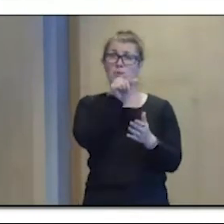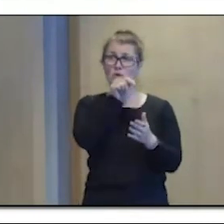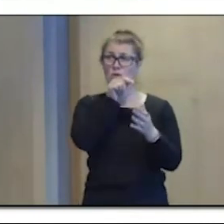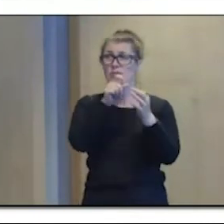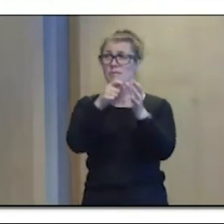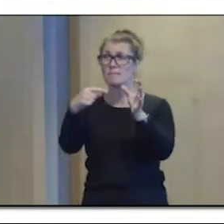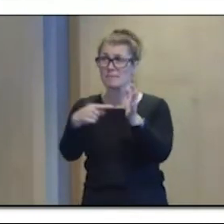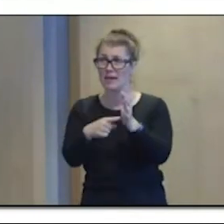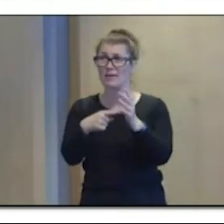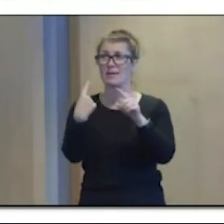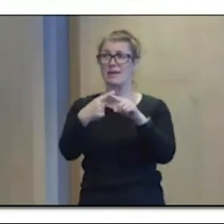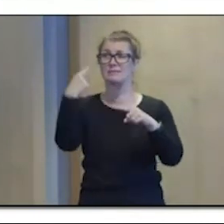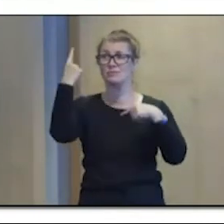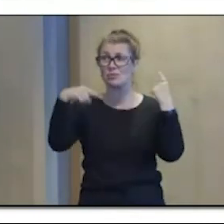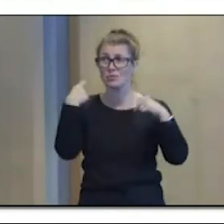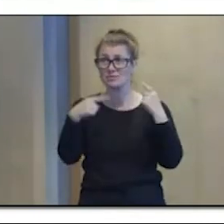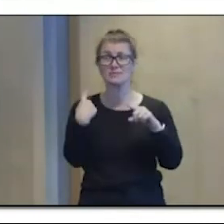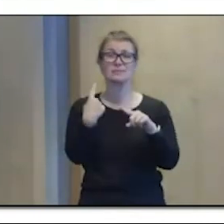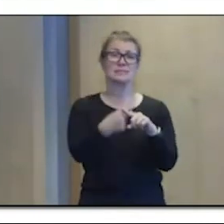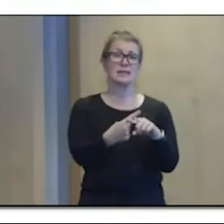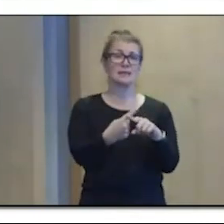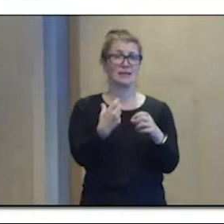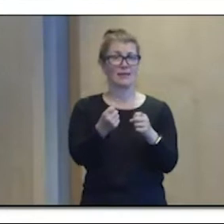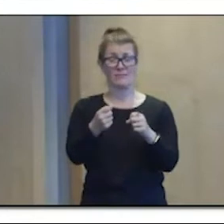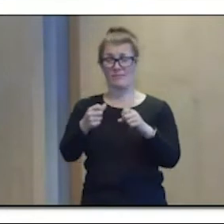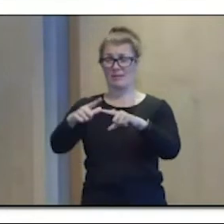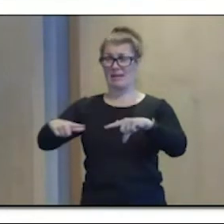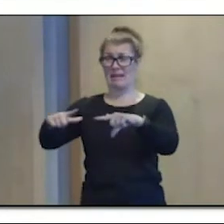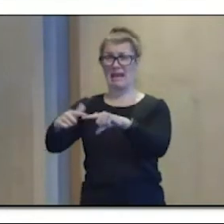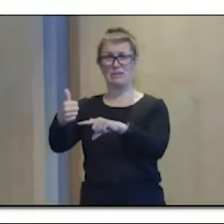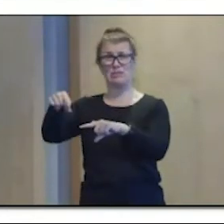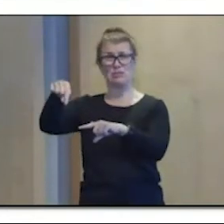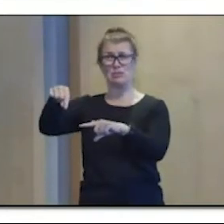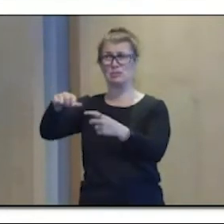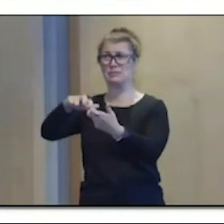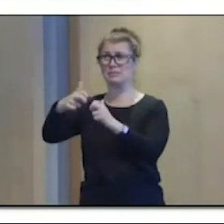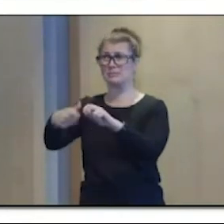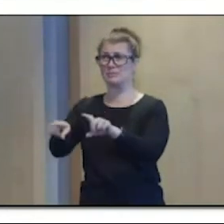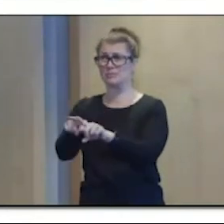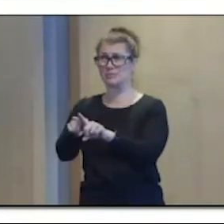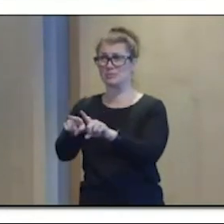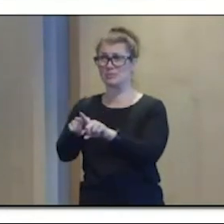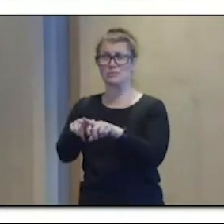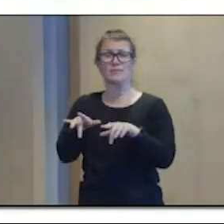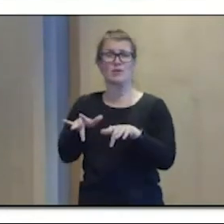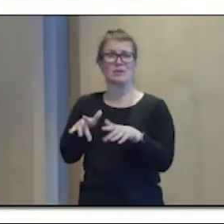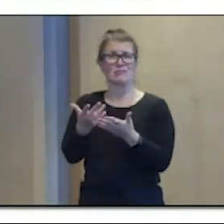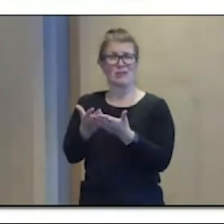sound. And now we've got land use issues we haven't really in Australia explored land use with